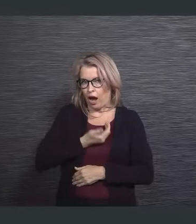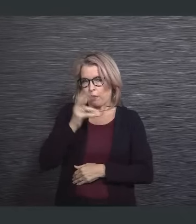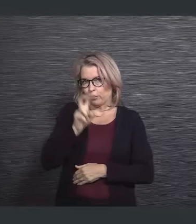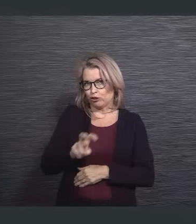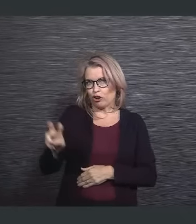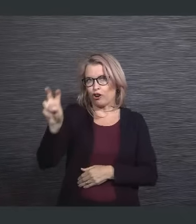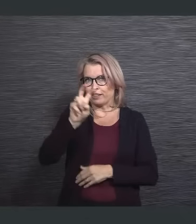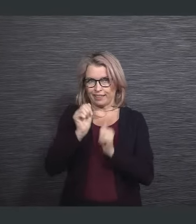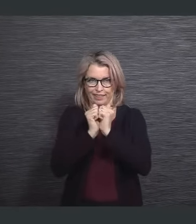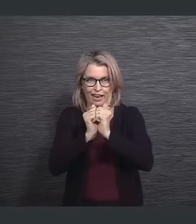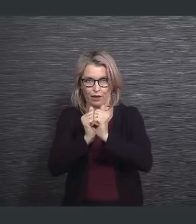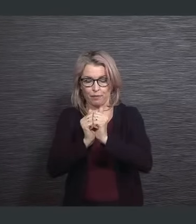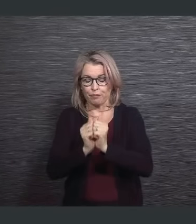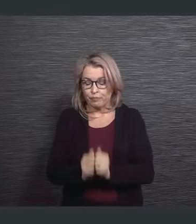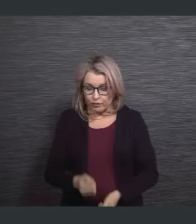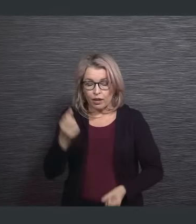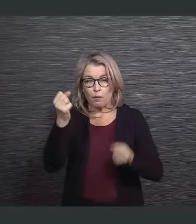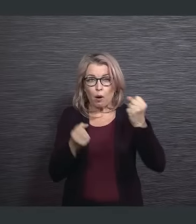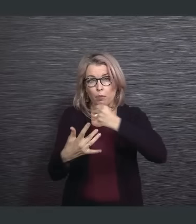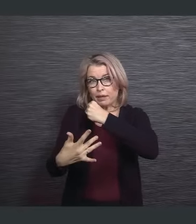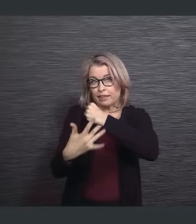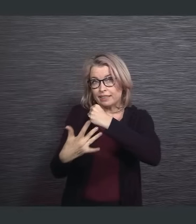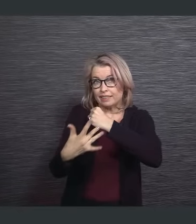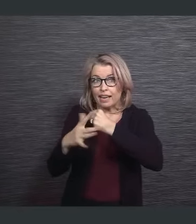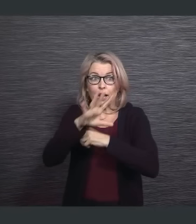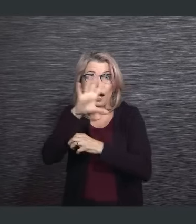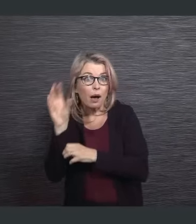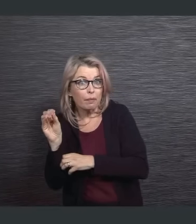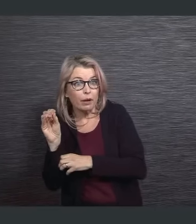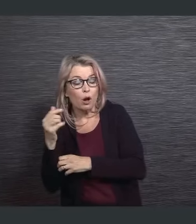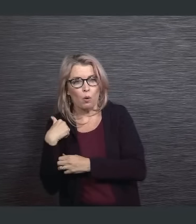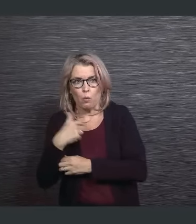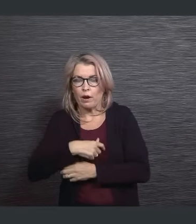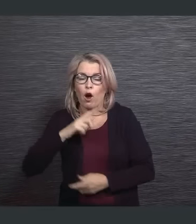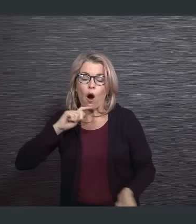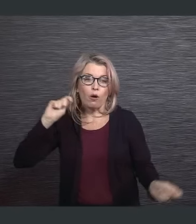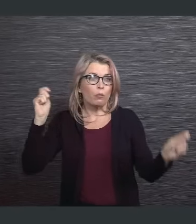As a gMobility Tech Companyh, we are revolutionizing mobility